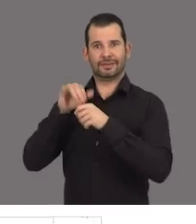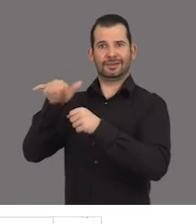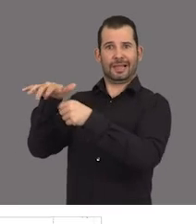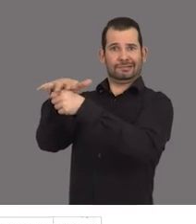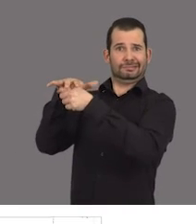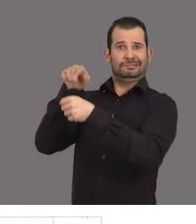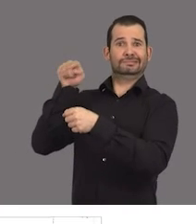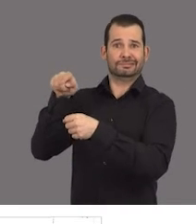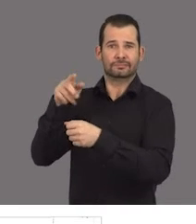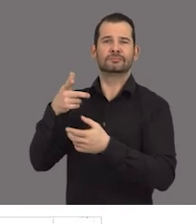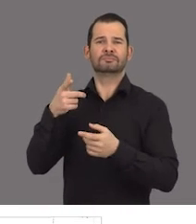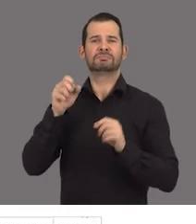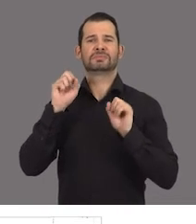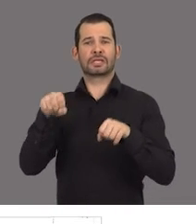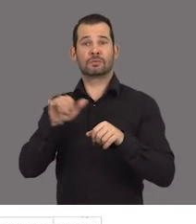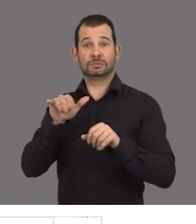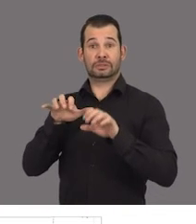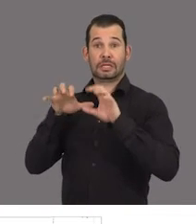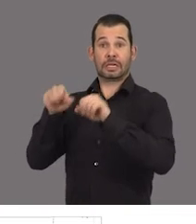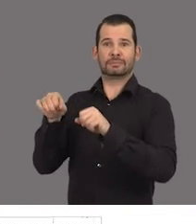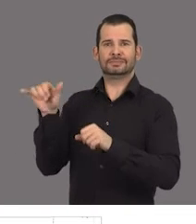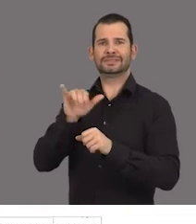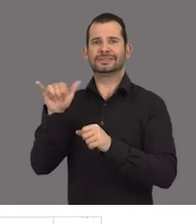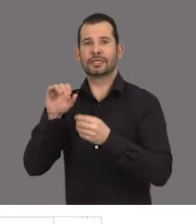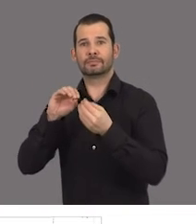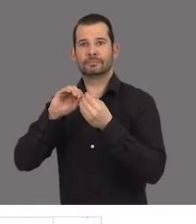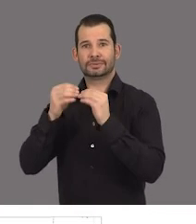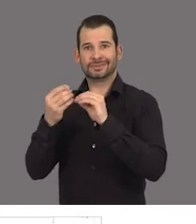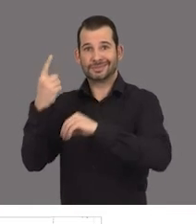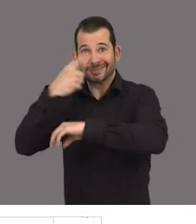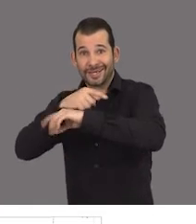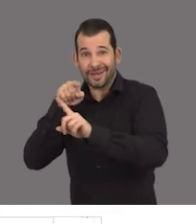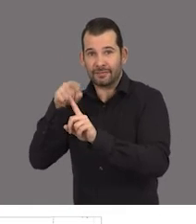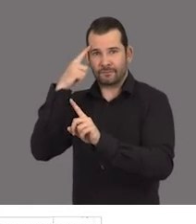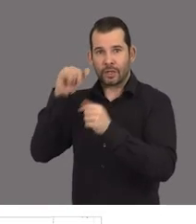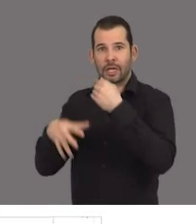You can also claim these same days for the additional residency amount